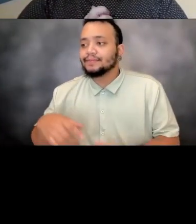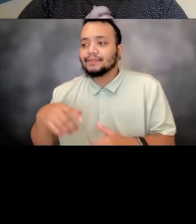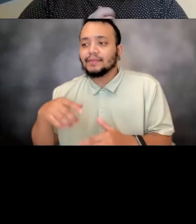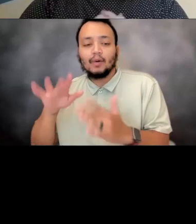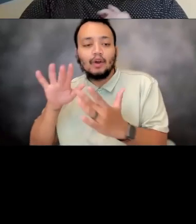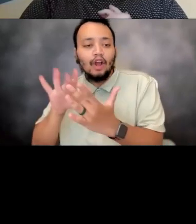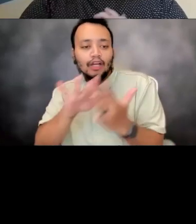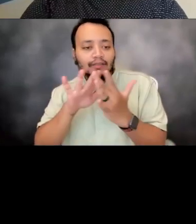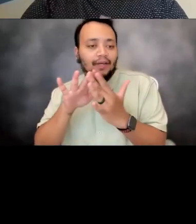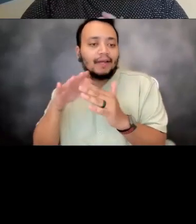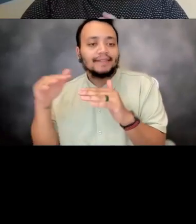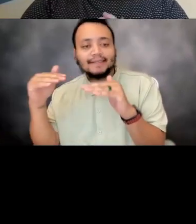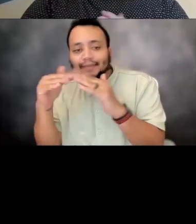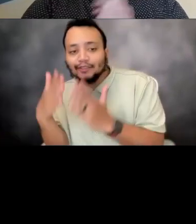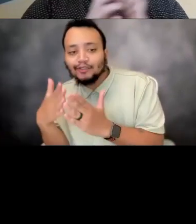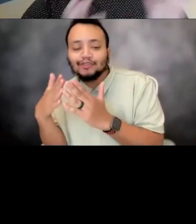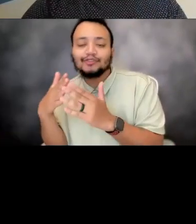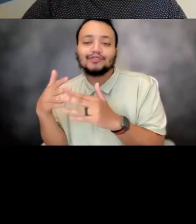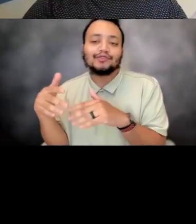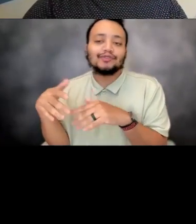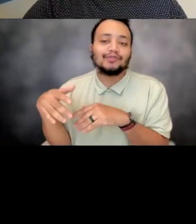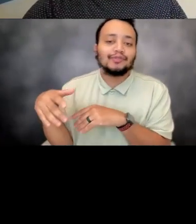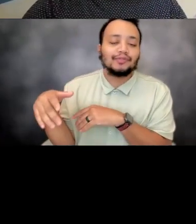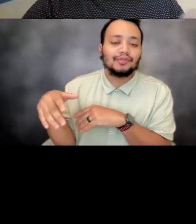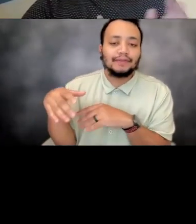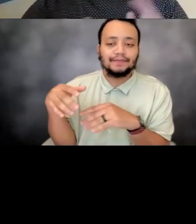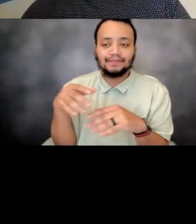and that really helped get the word out of how to register.